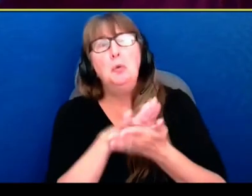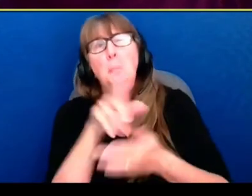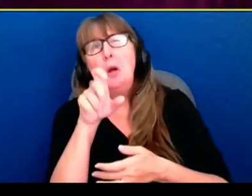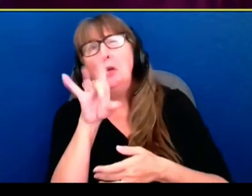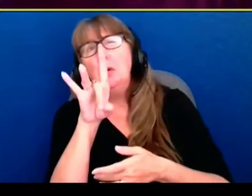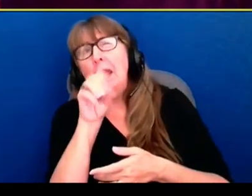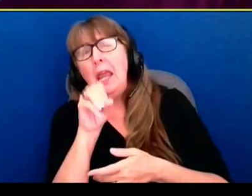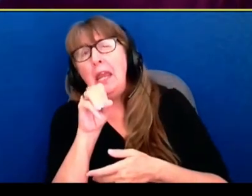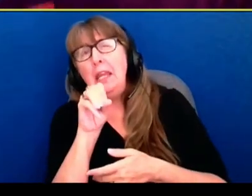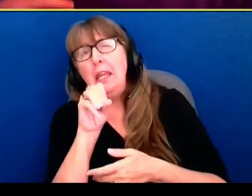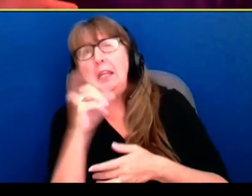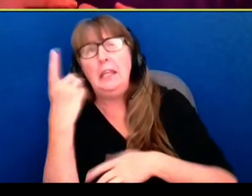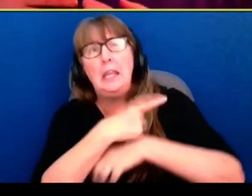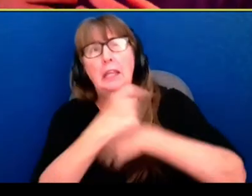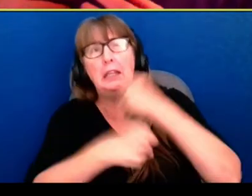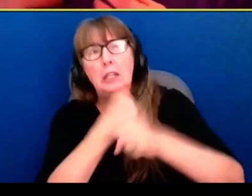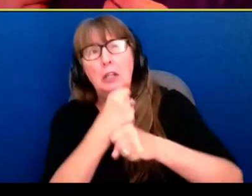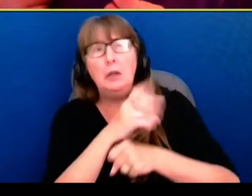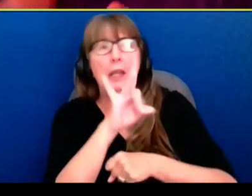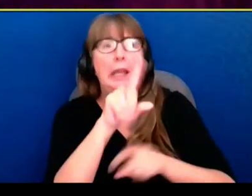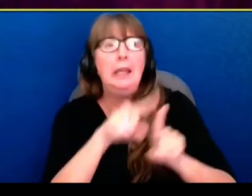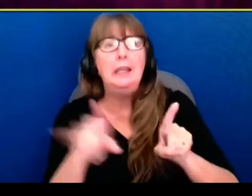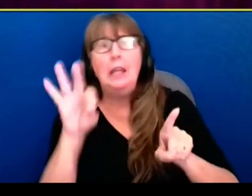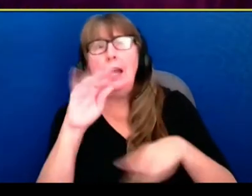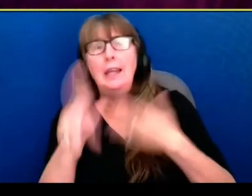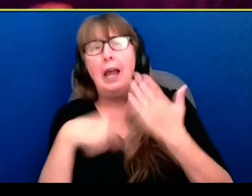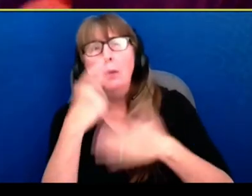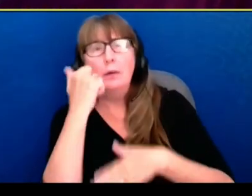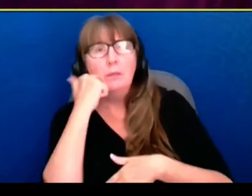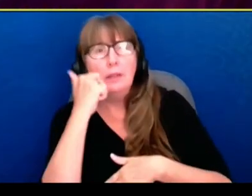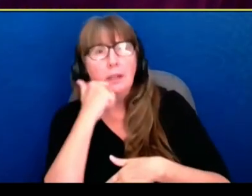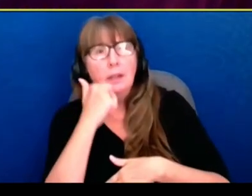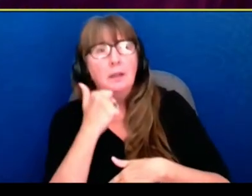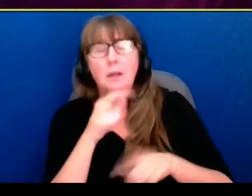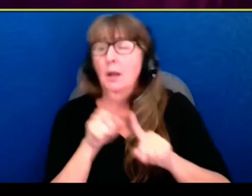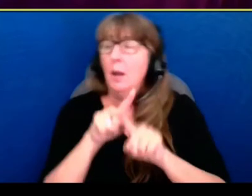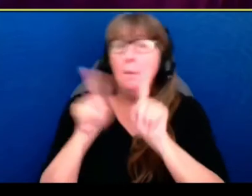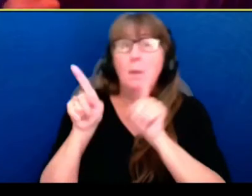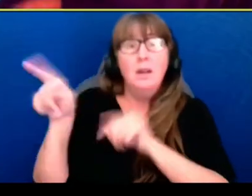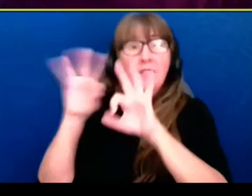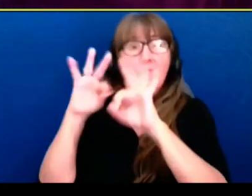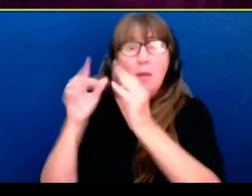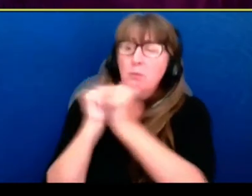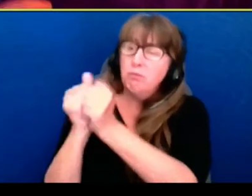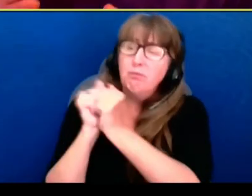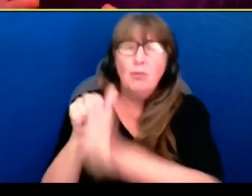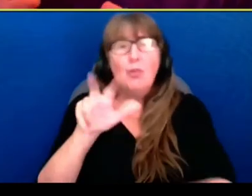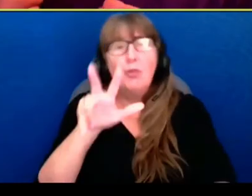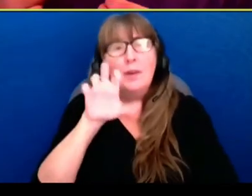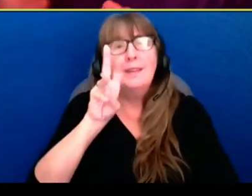hours a day. They're always with their families 365 days a year they're with their families.